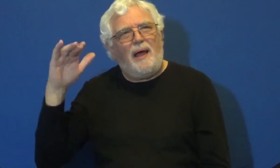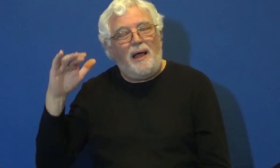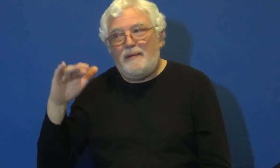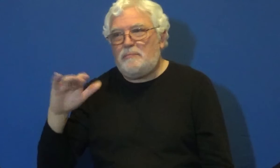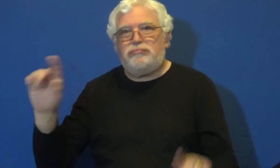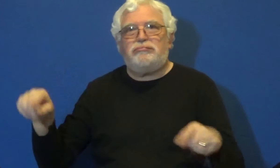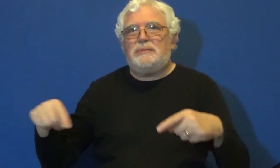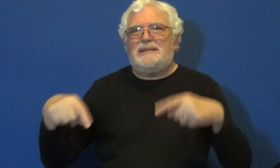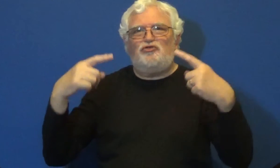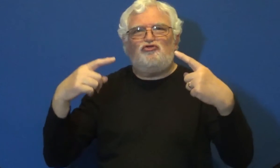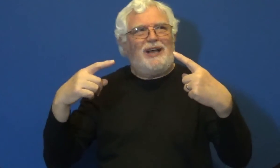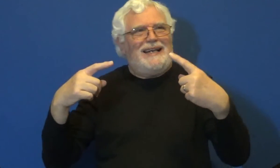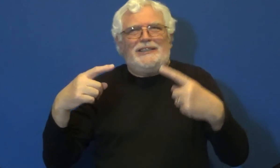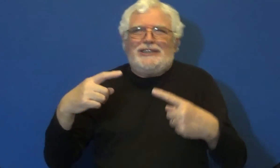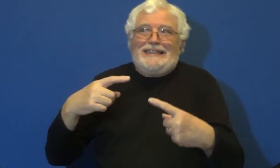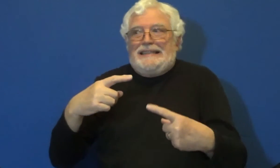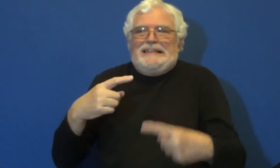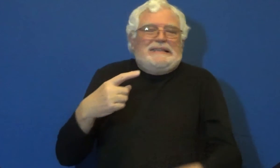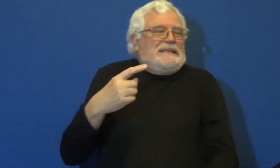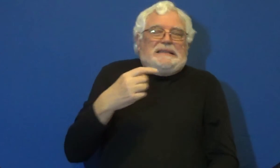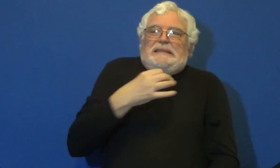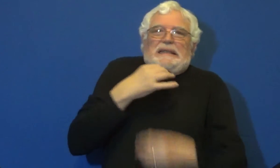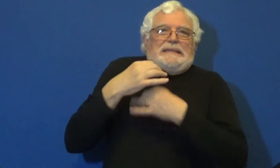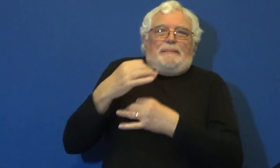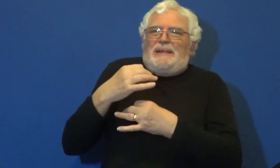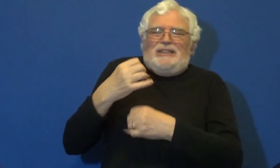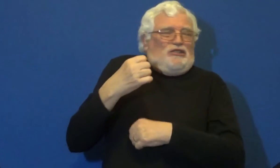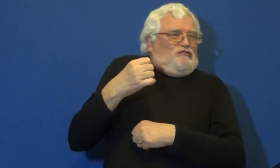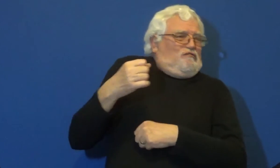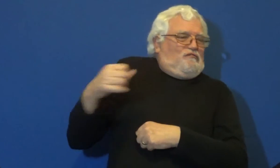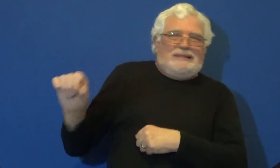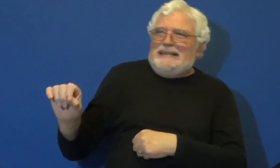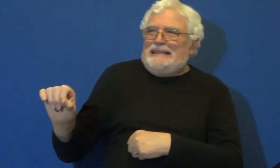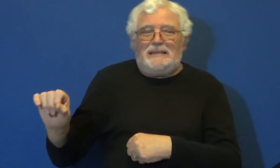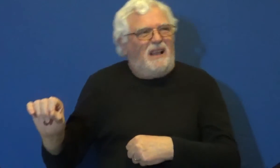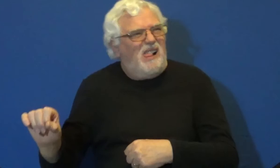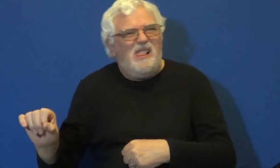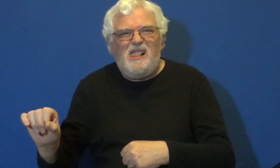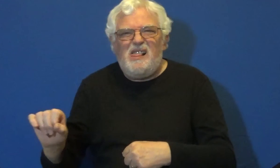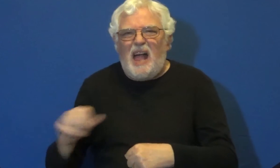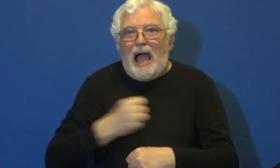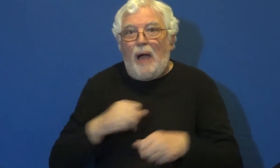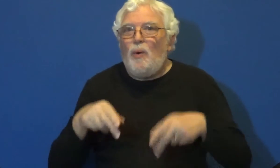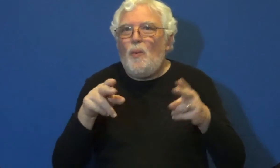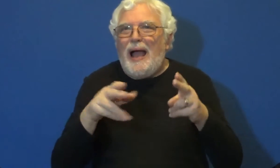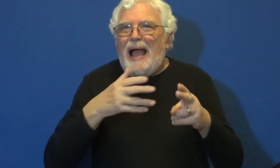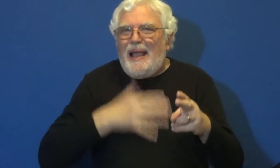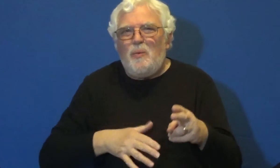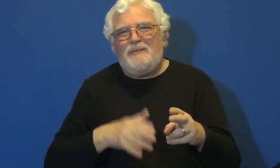to resist the temptations to make our own way in this life and to focus on